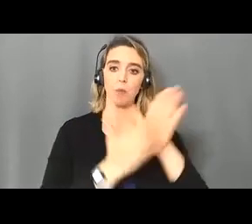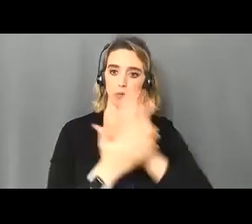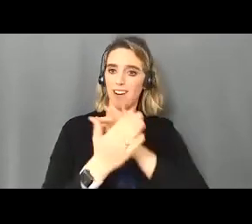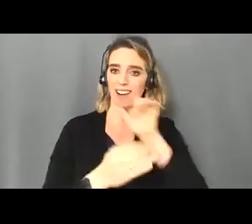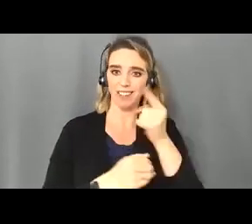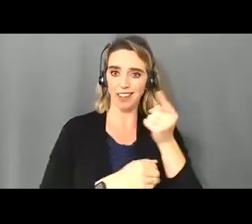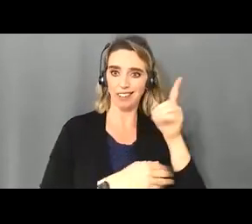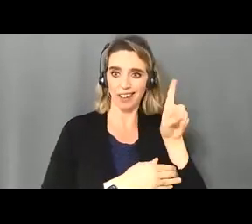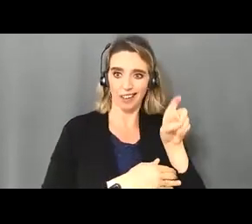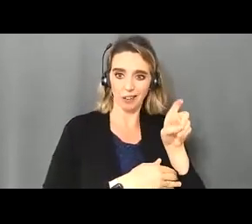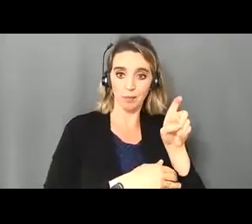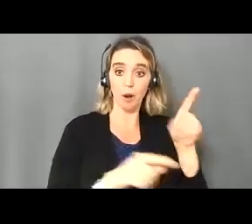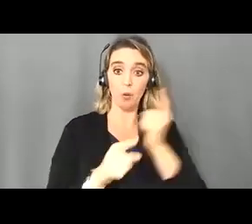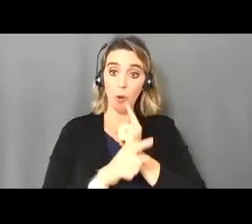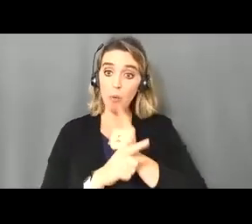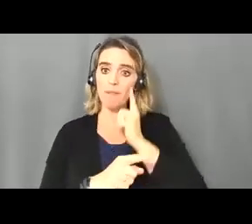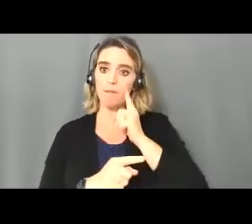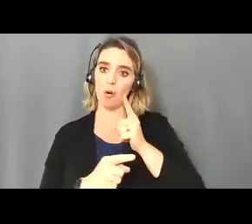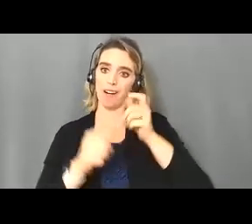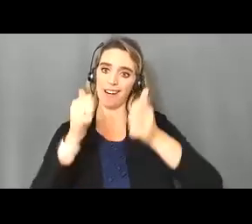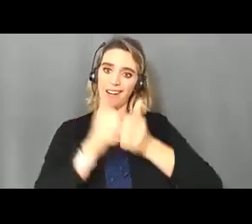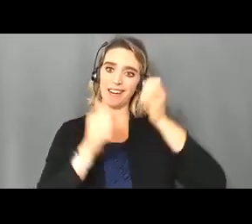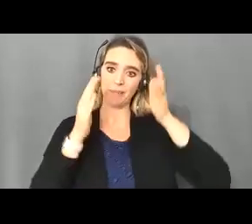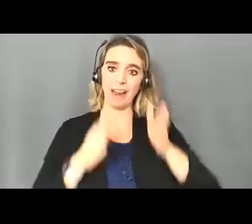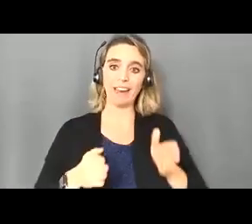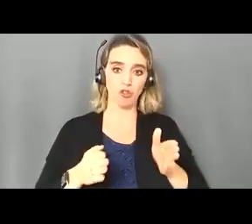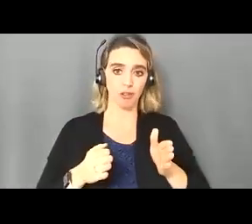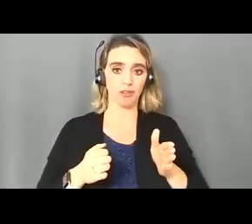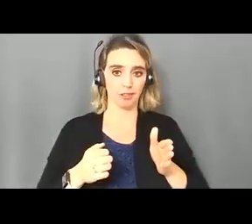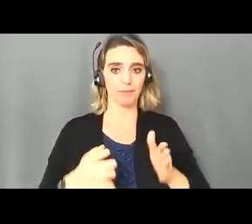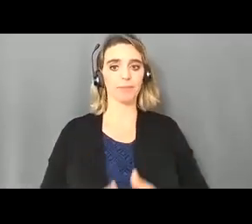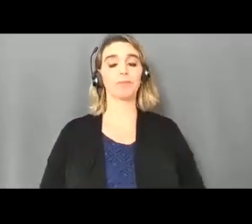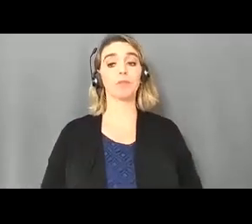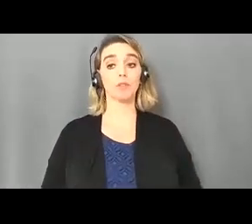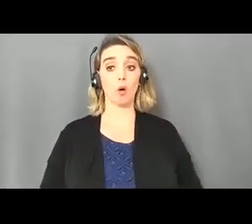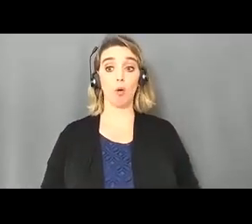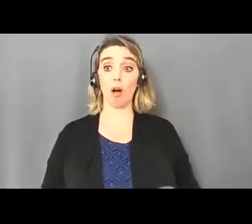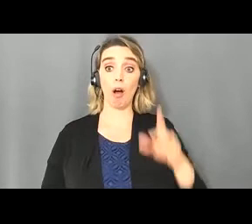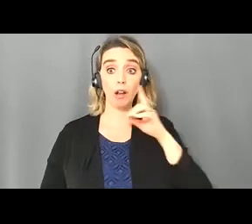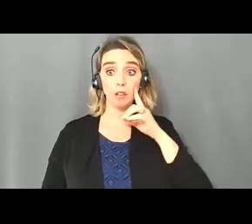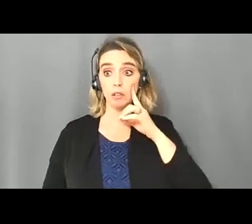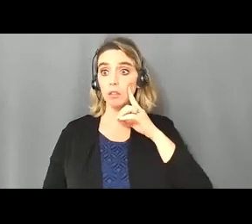but appropriate for the particular patient at hand. So are there geographic limitations?